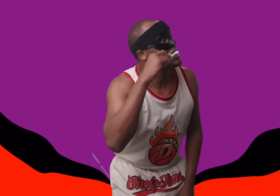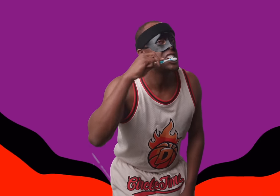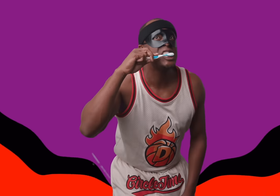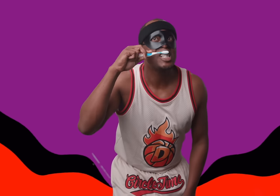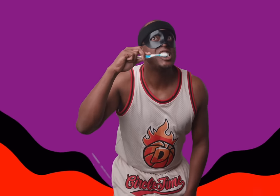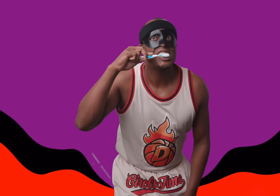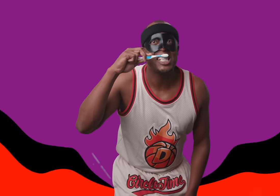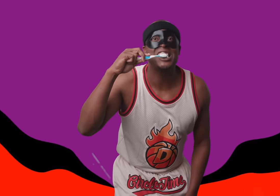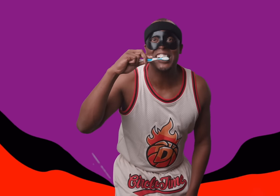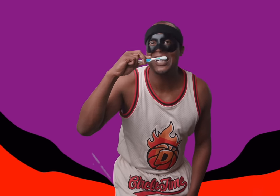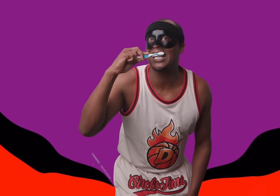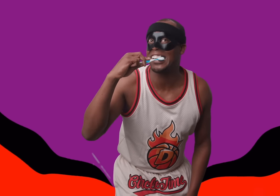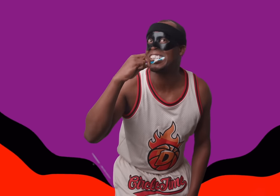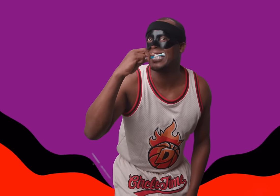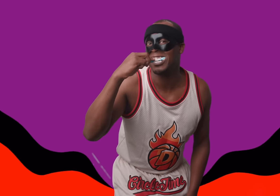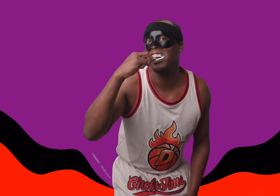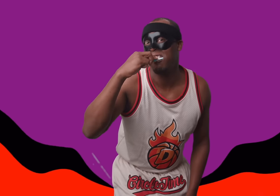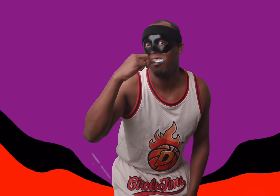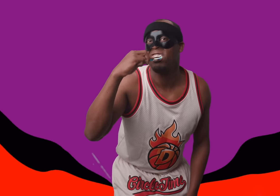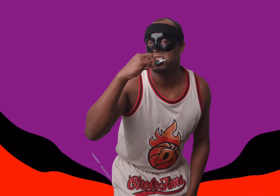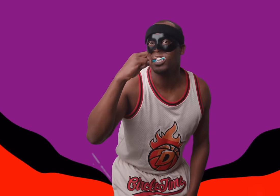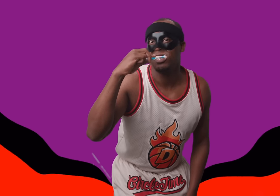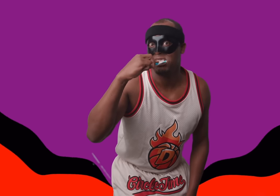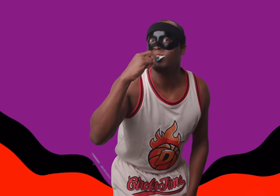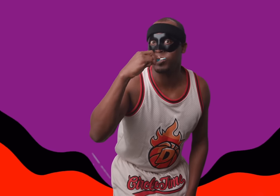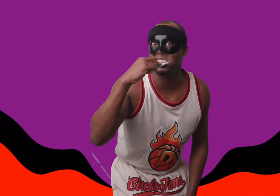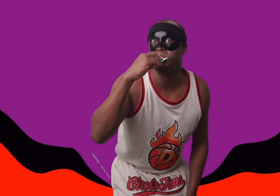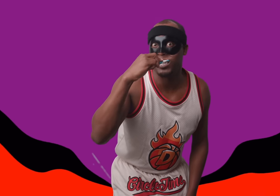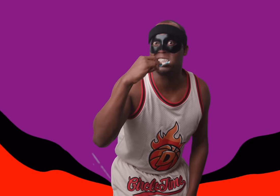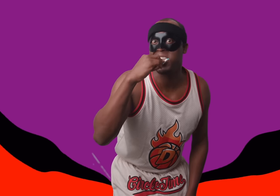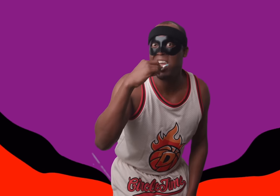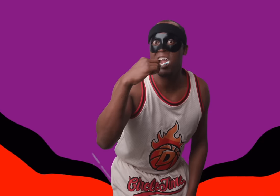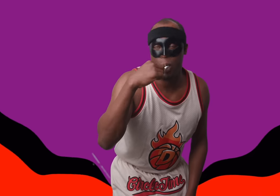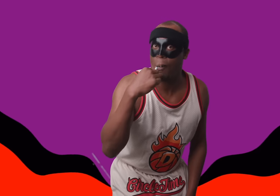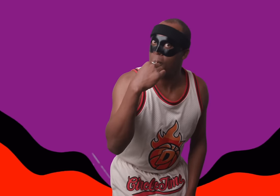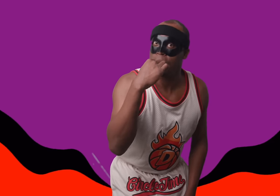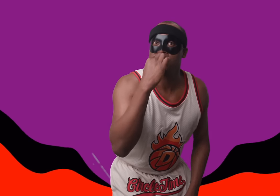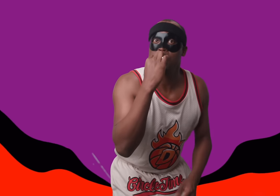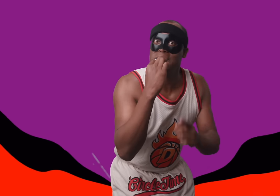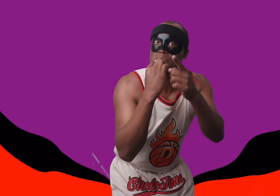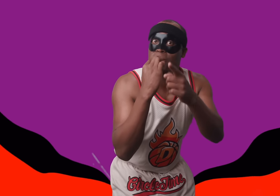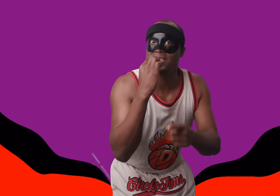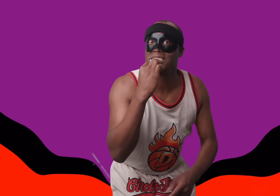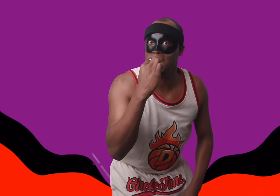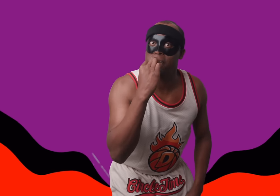I'm brushing my teeth. Let me see you brush your teeth.